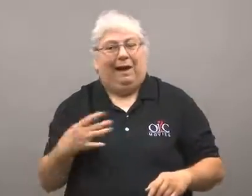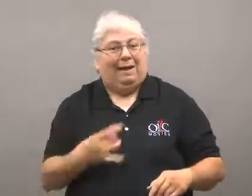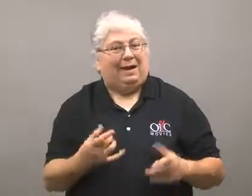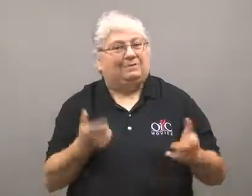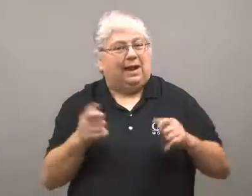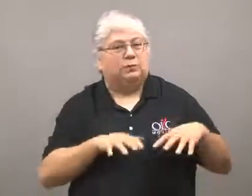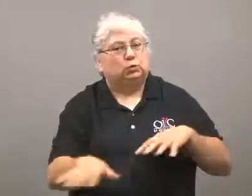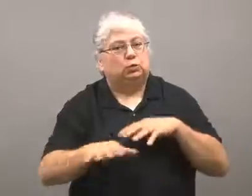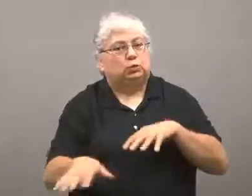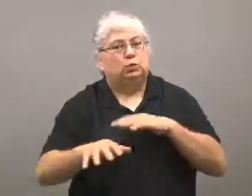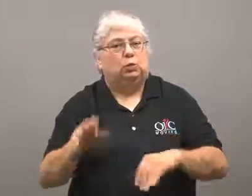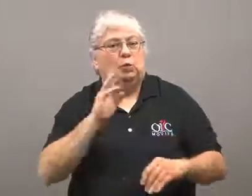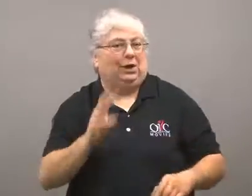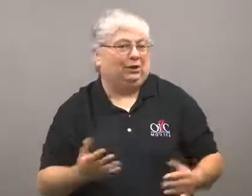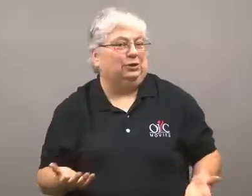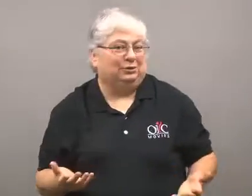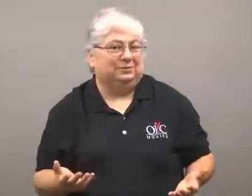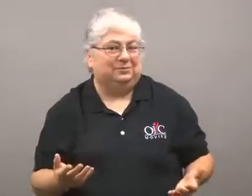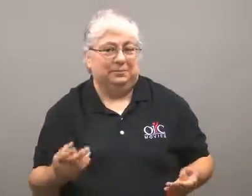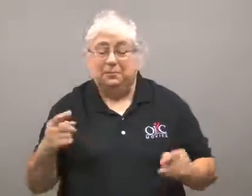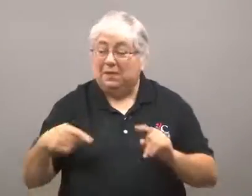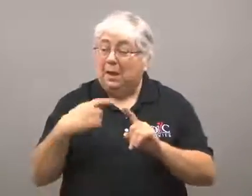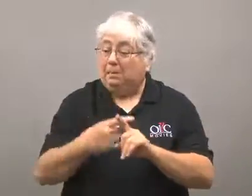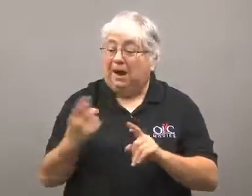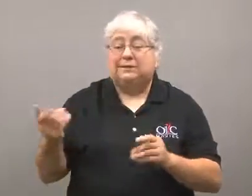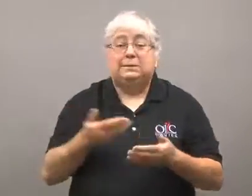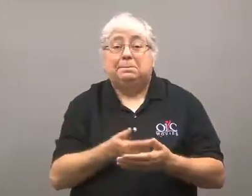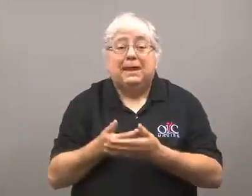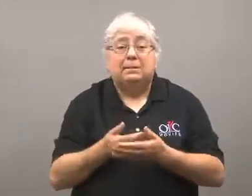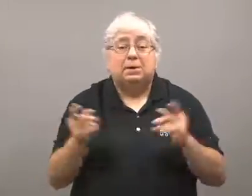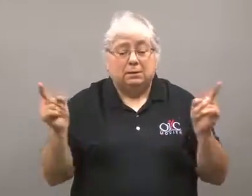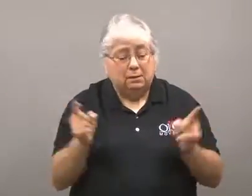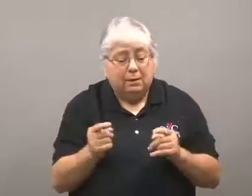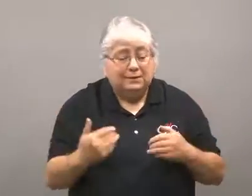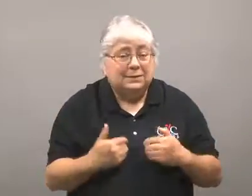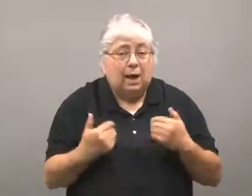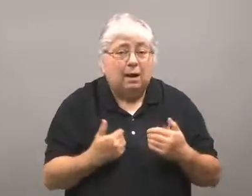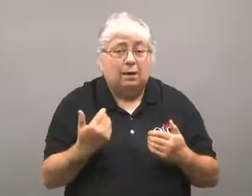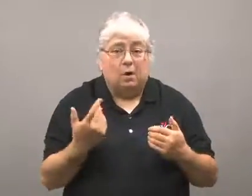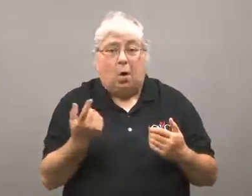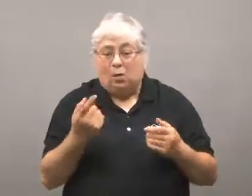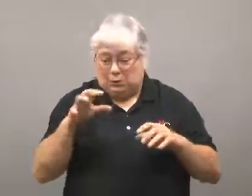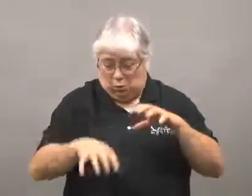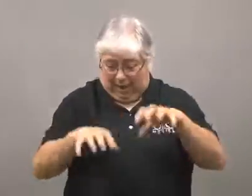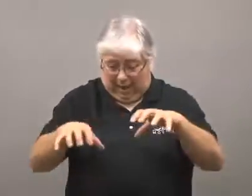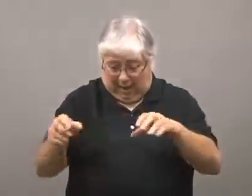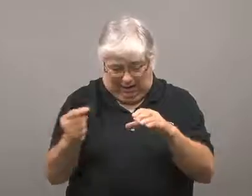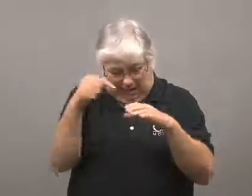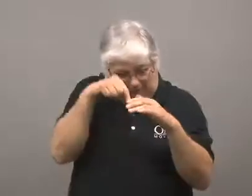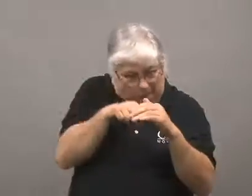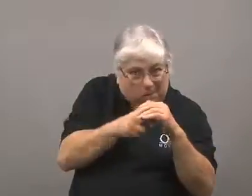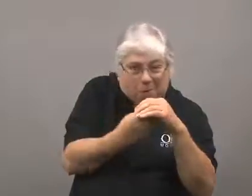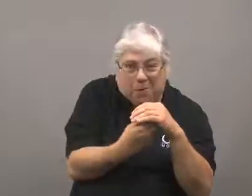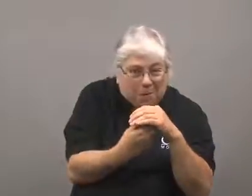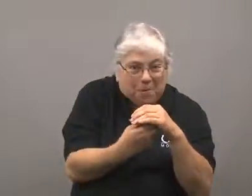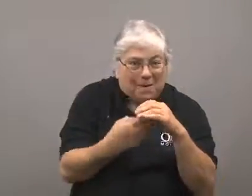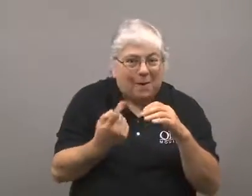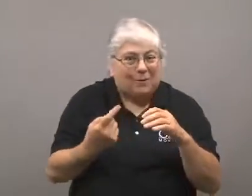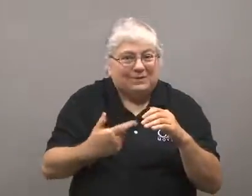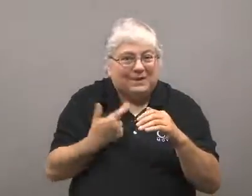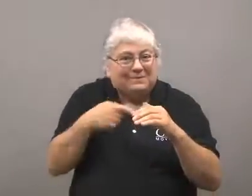These animals prefer fast moving water.